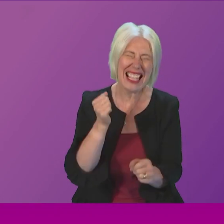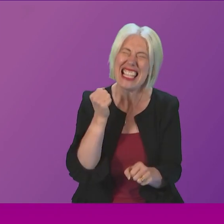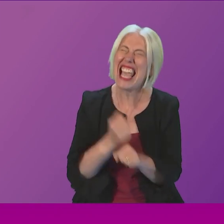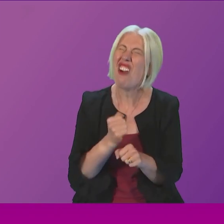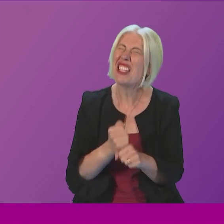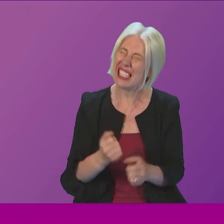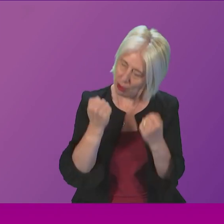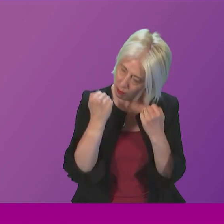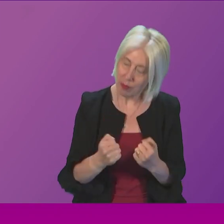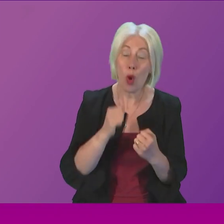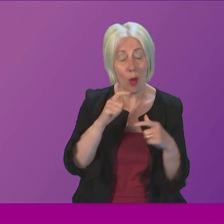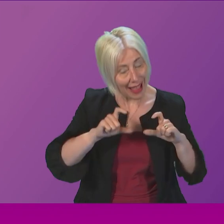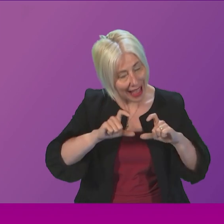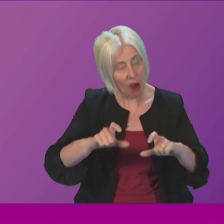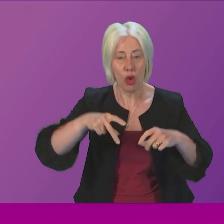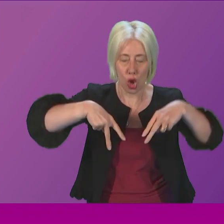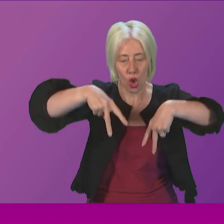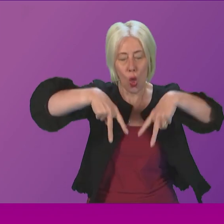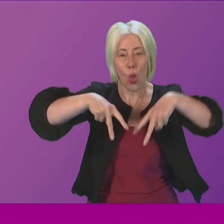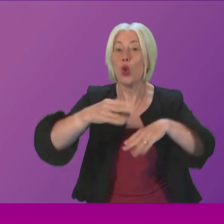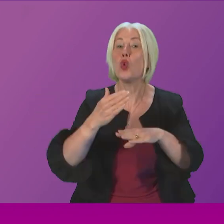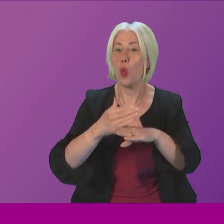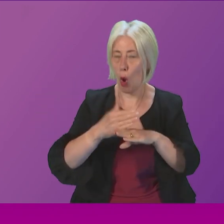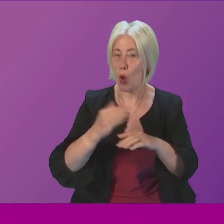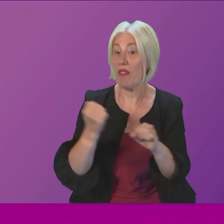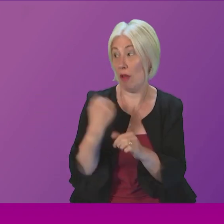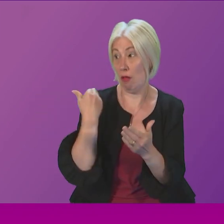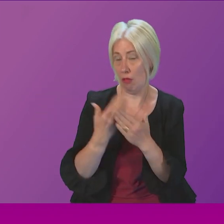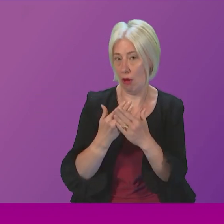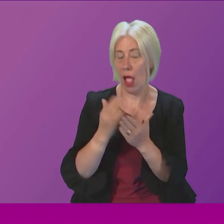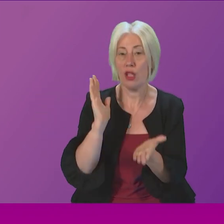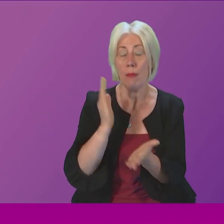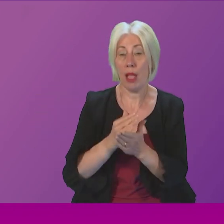to continue the dualling work that we have already started and to ensure that we dual the A9 from Perth to Inverness.